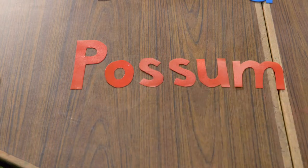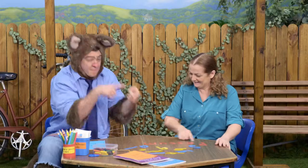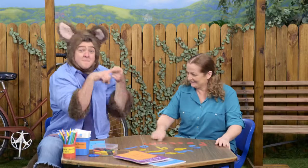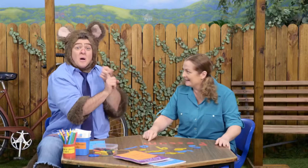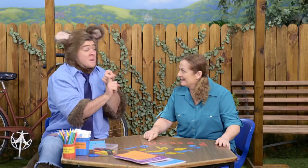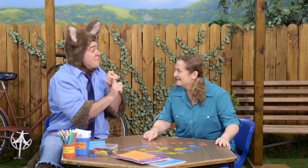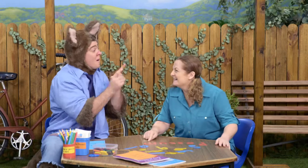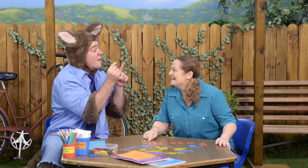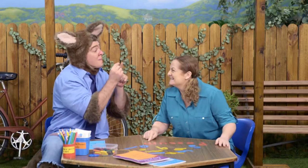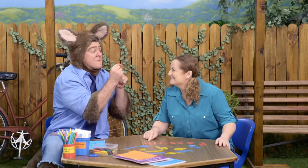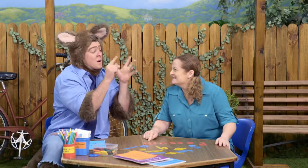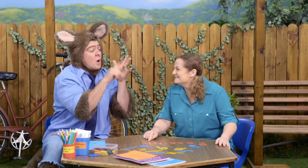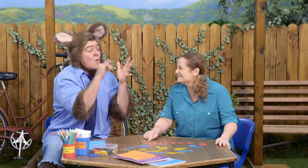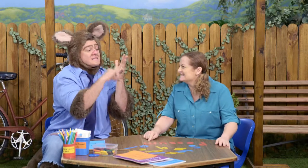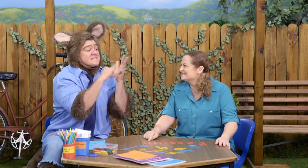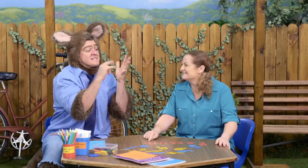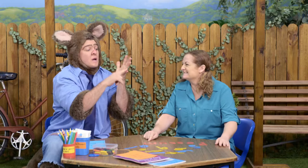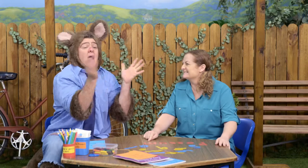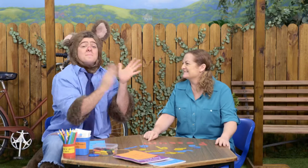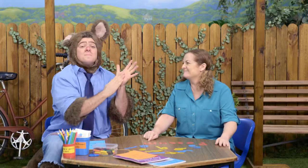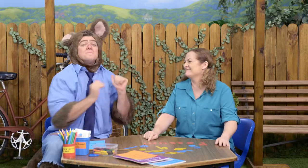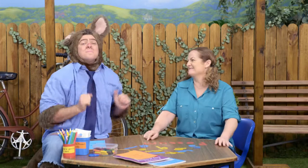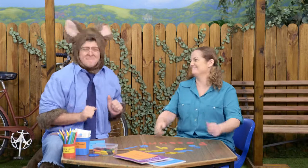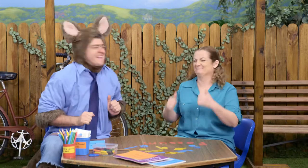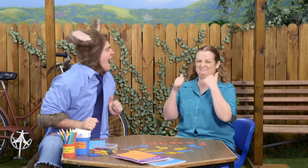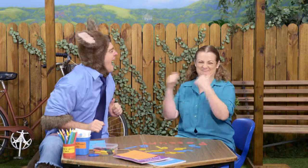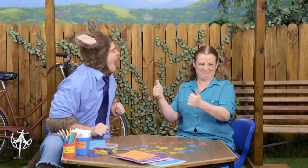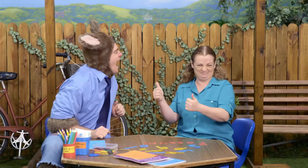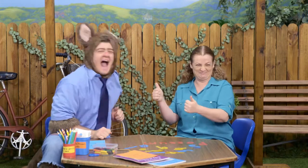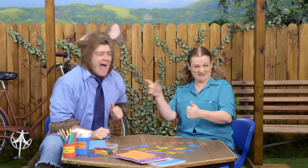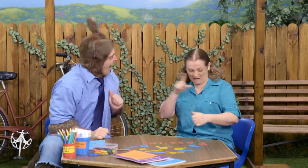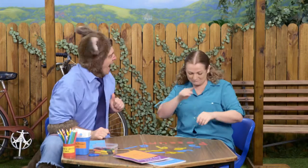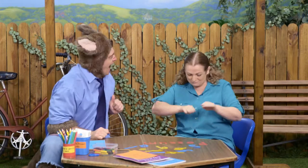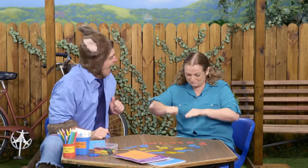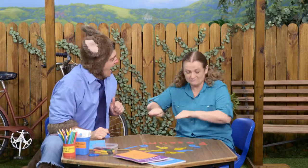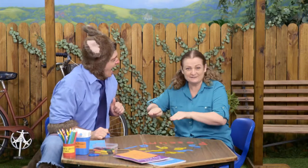Possum - P-O-S-S-U-M. That's fantastic!